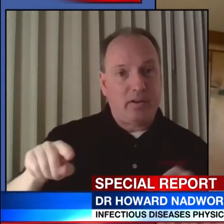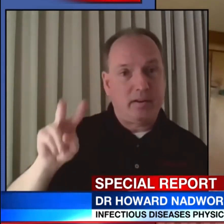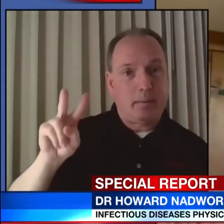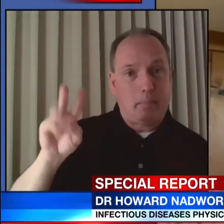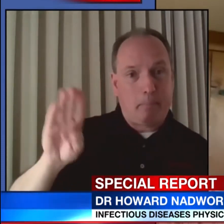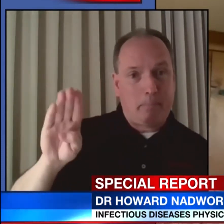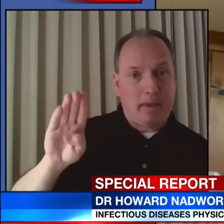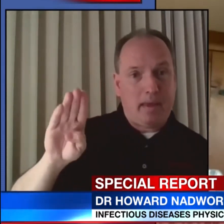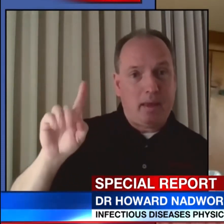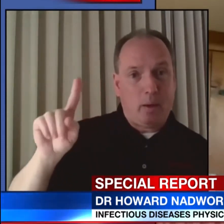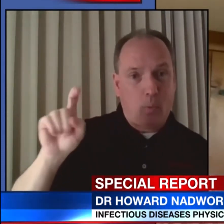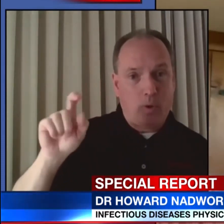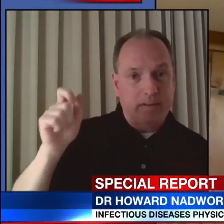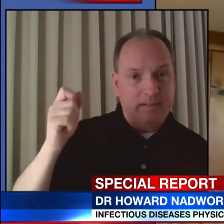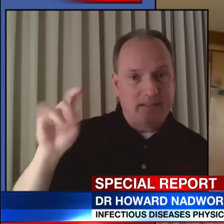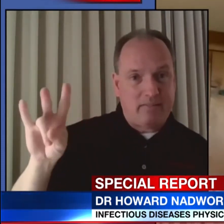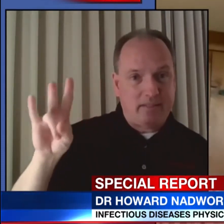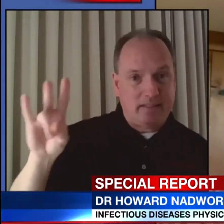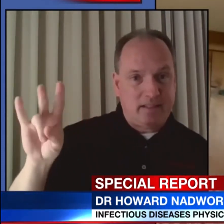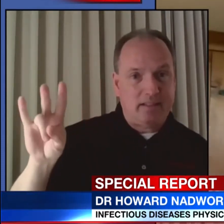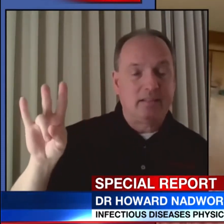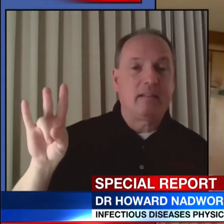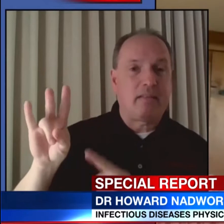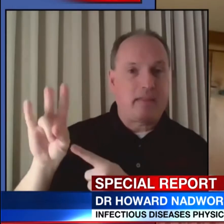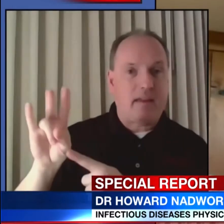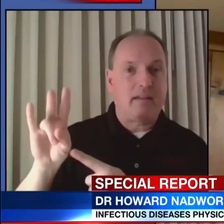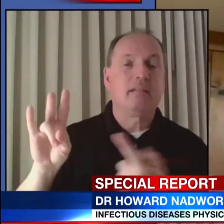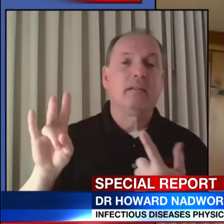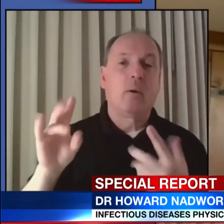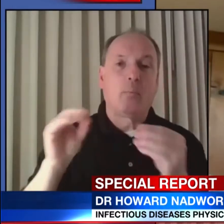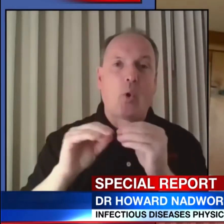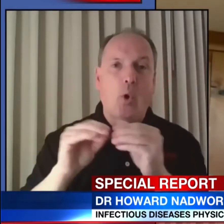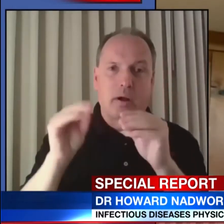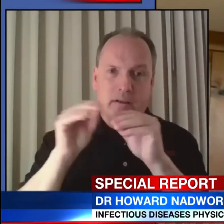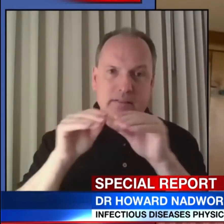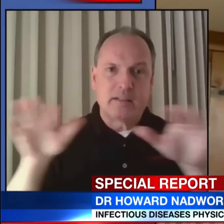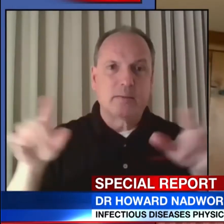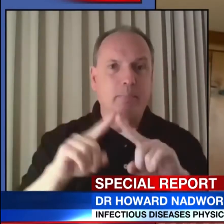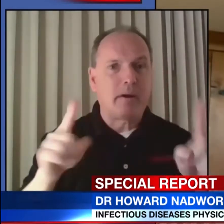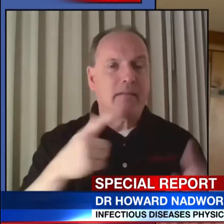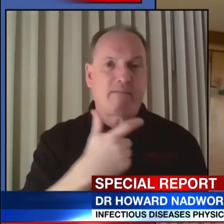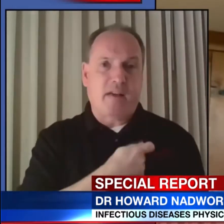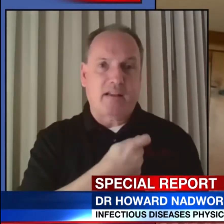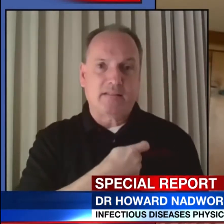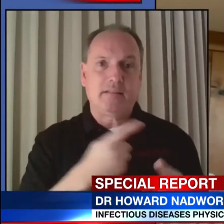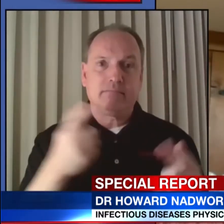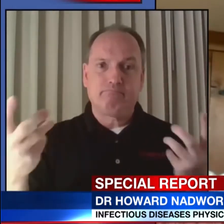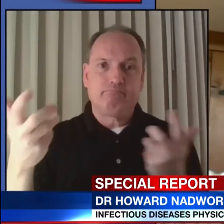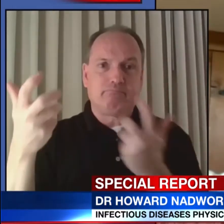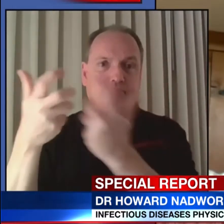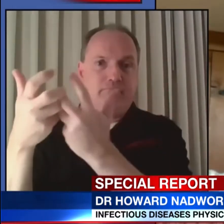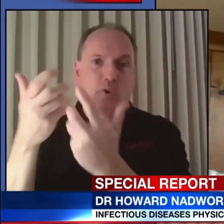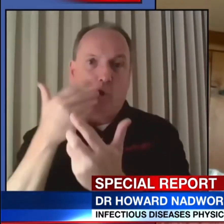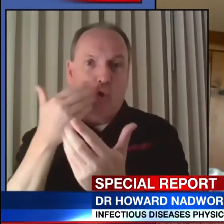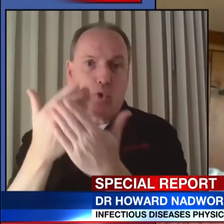ARE GOING. IN TERMS OF THE VARIANCE, THE B 117 VARIANT IS A